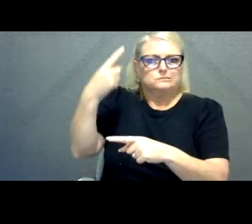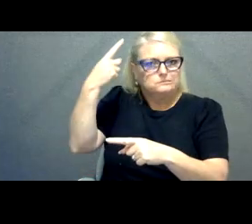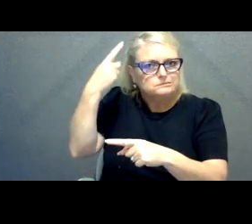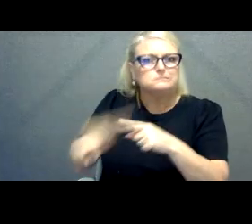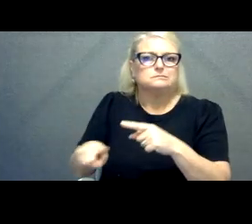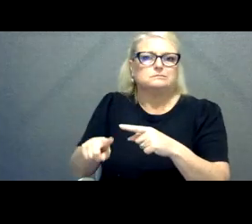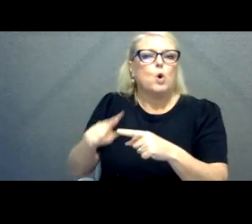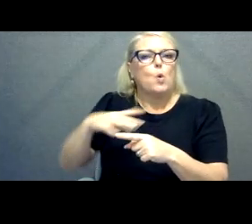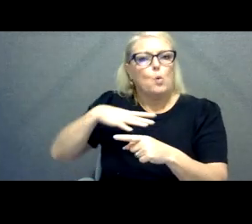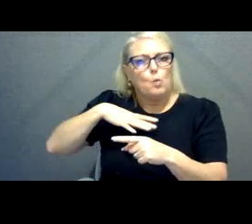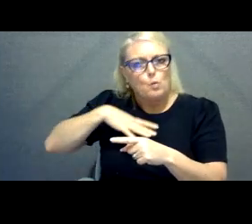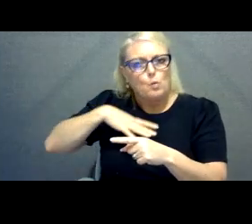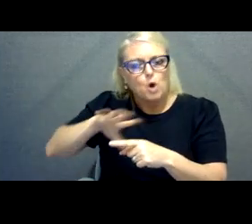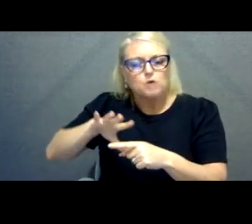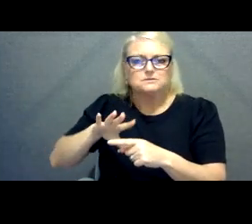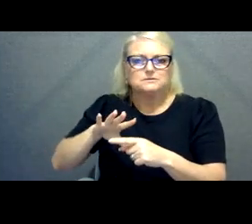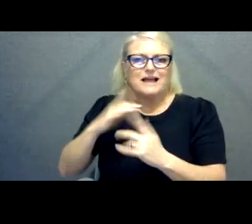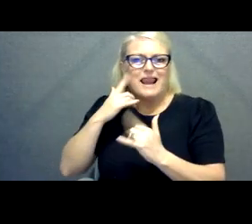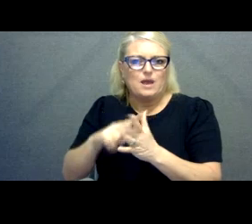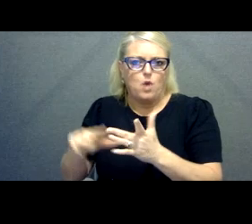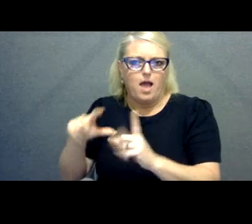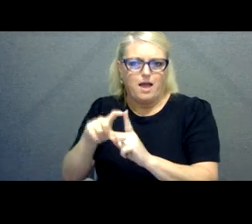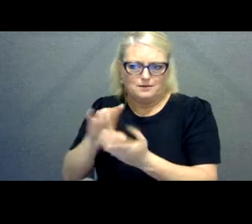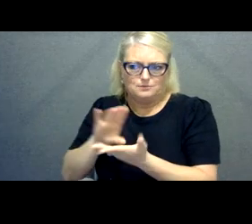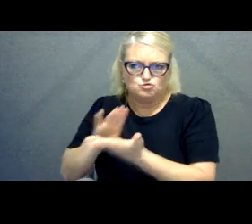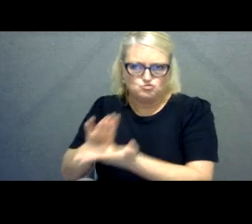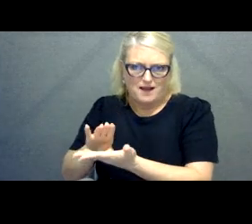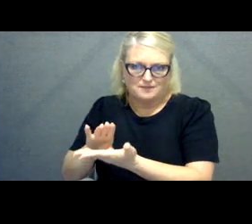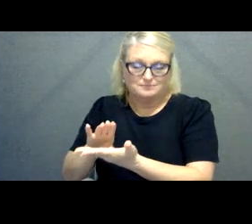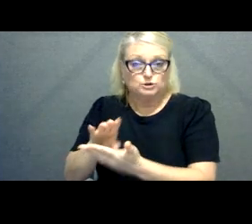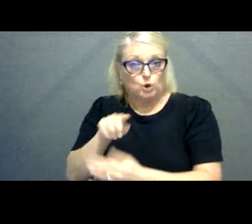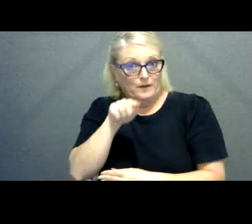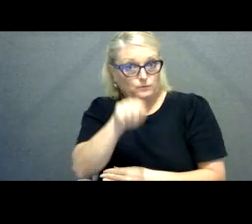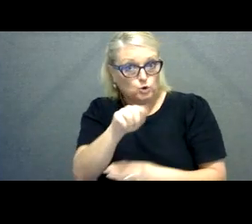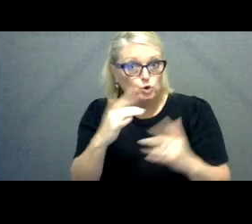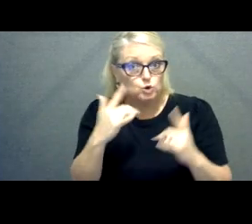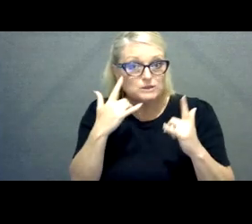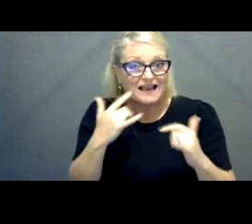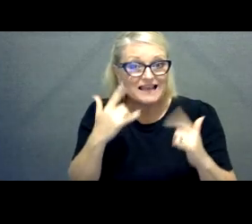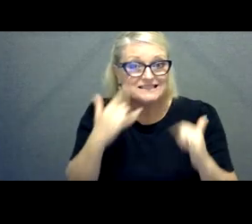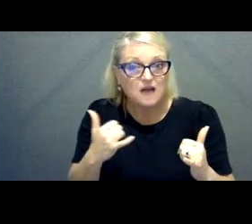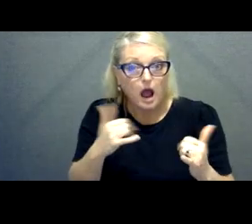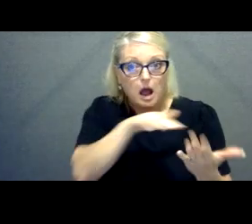clients who aren't lawyers um or who are you know family members carers supporters